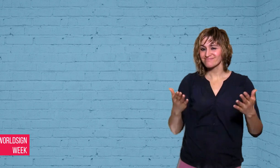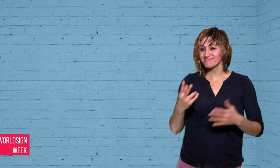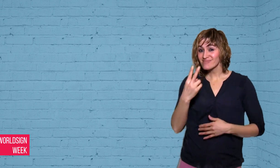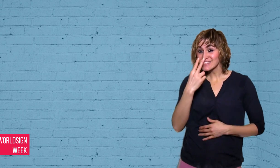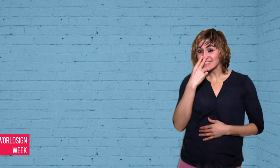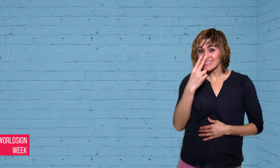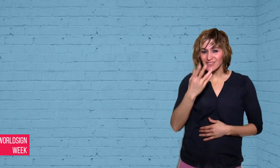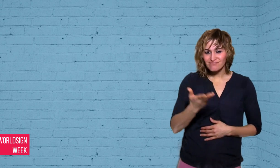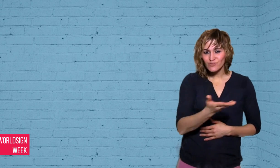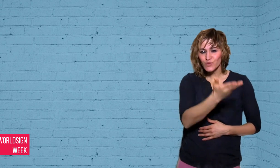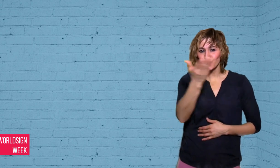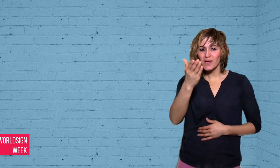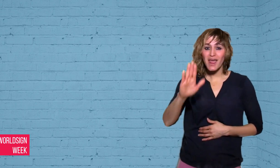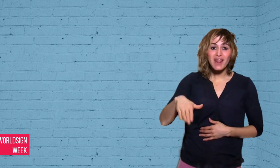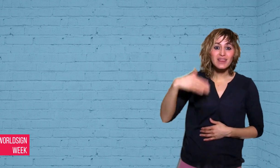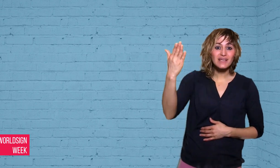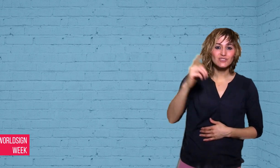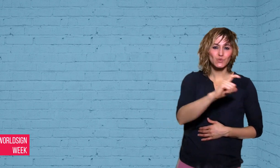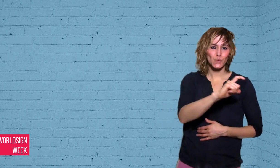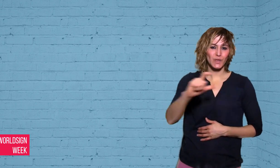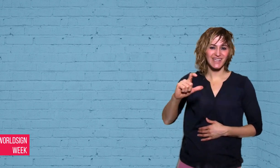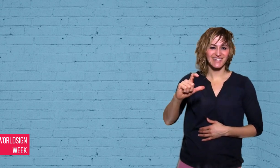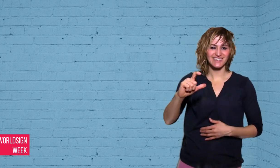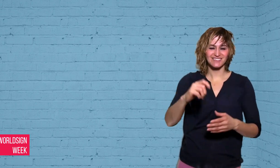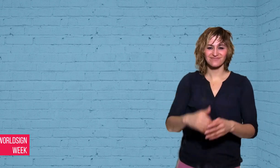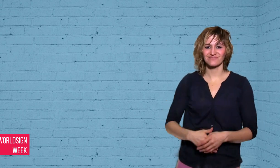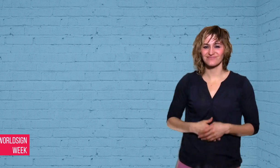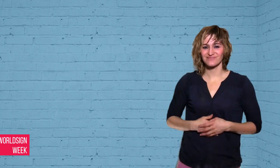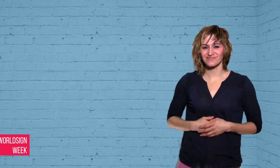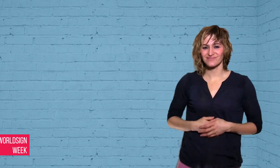See you next week!